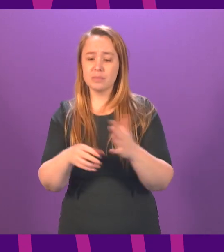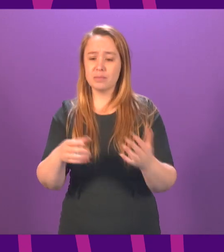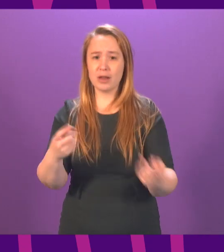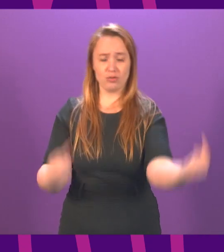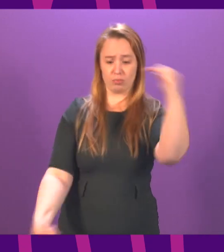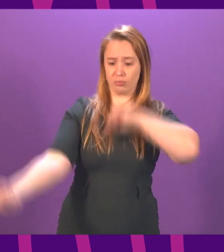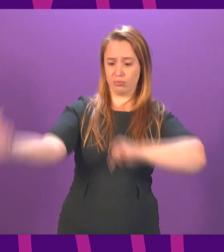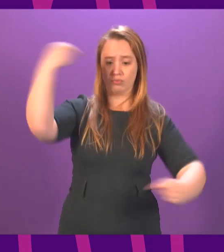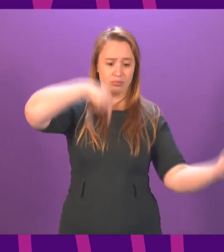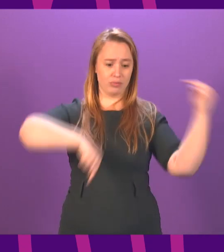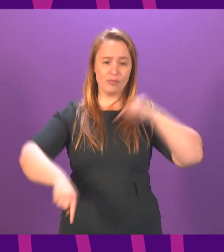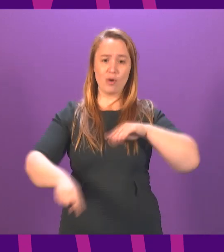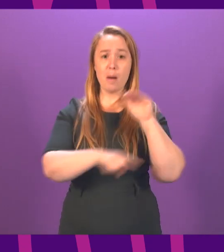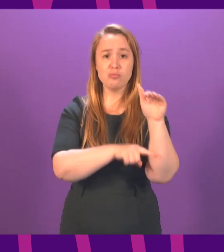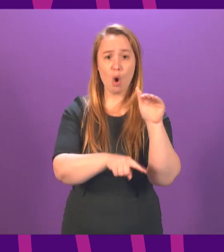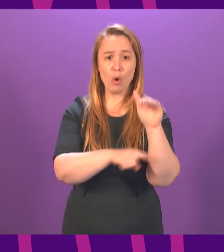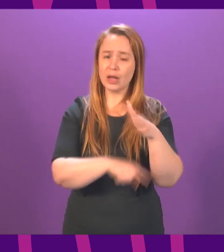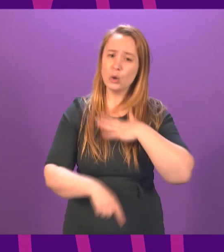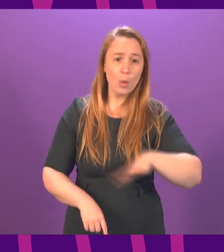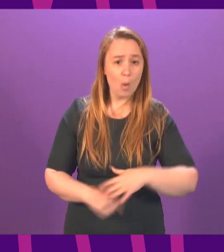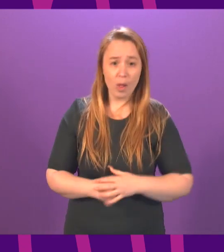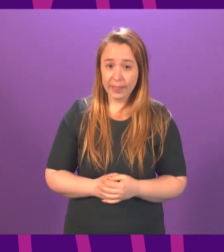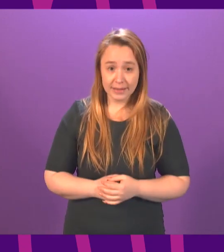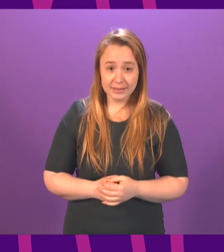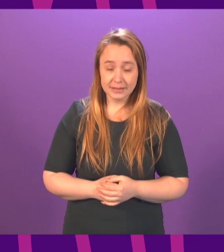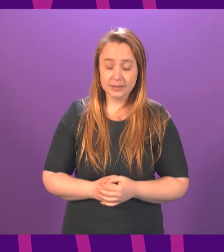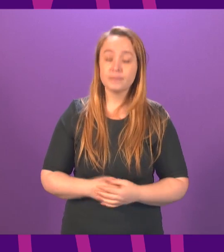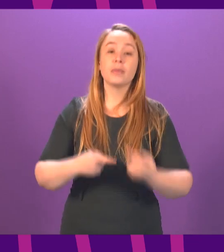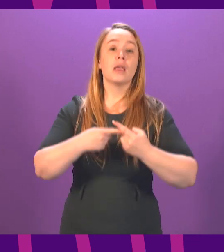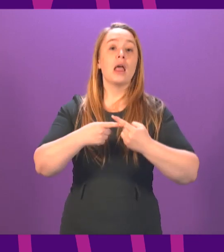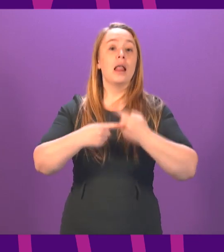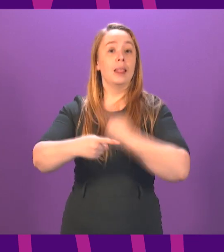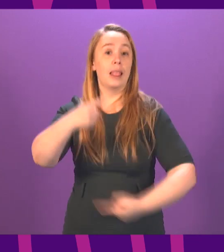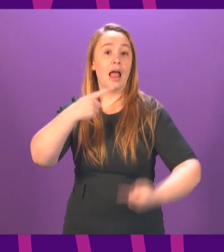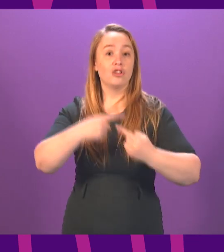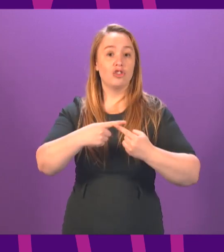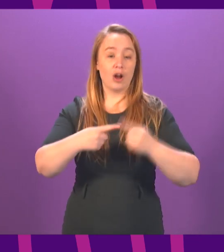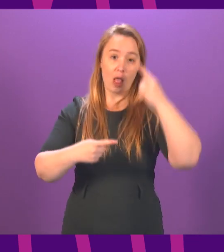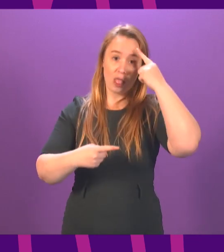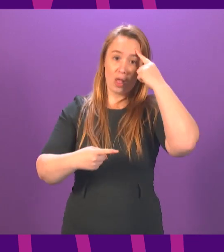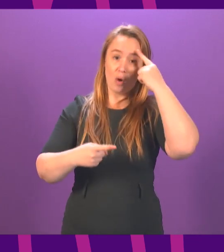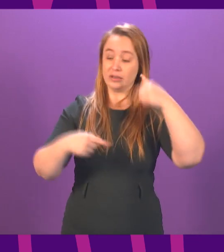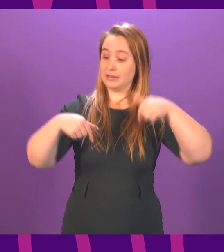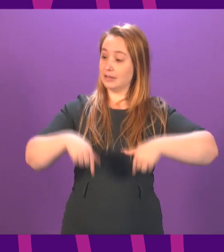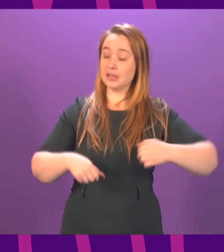I remember saying last year that we thought that we had virtually eliminated the virus in Scotland